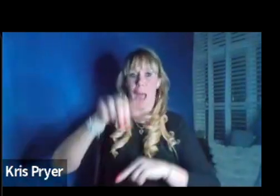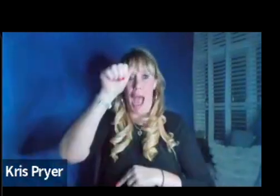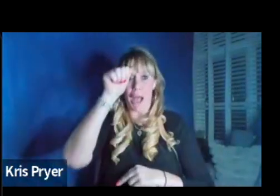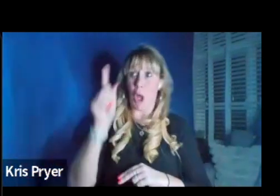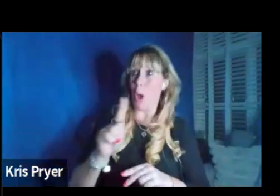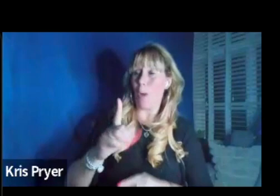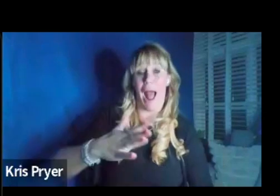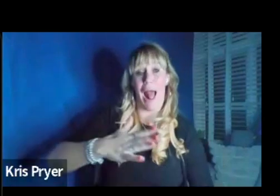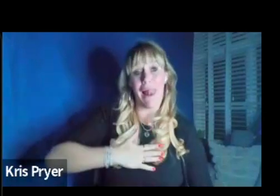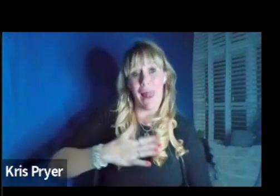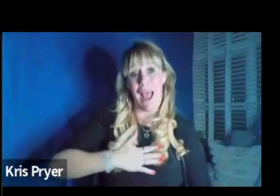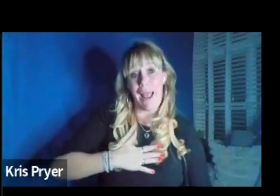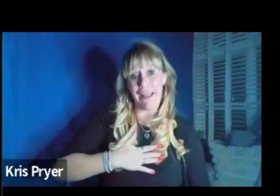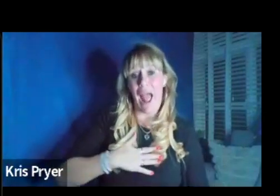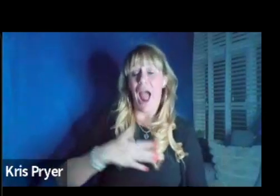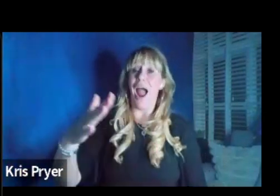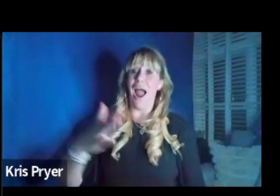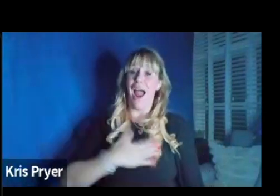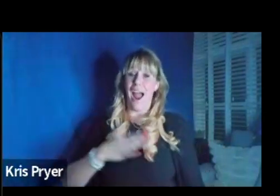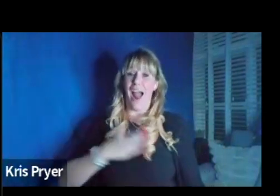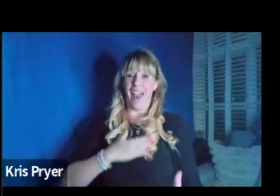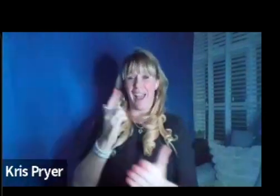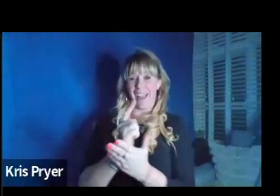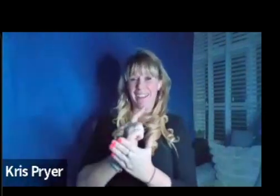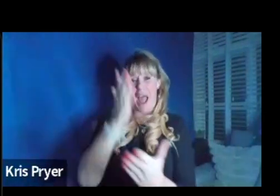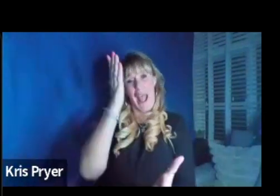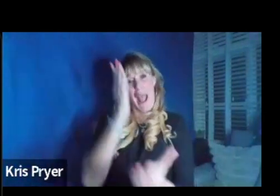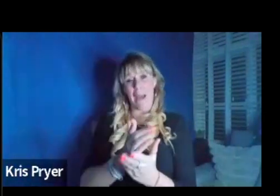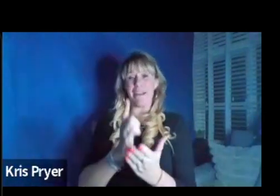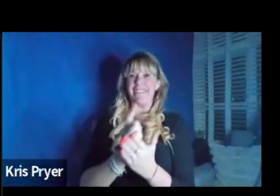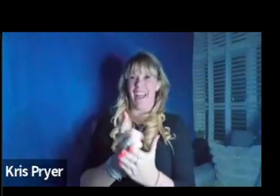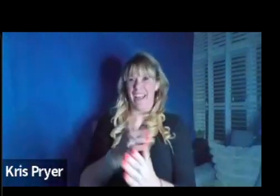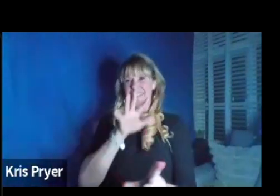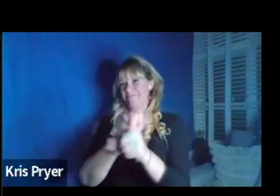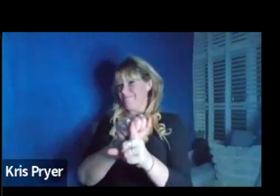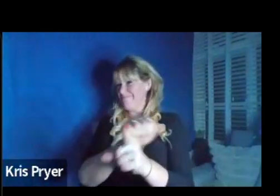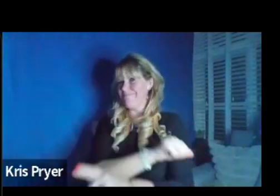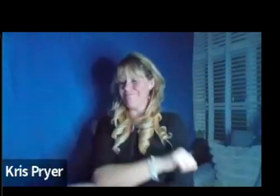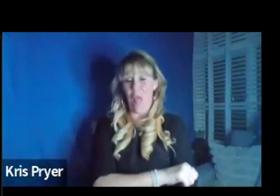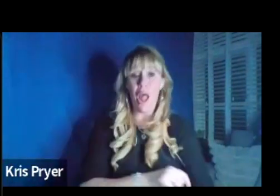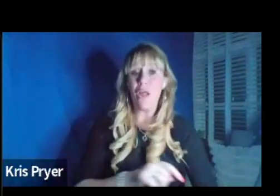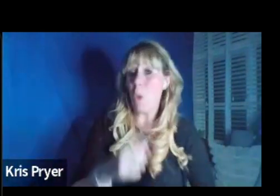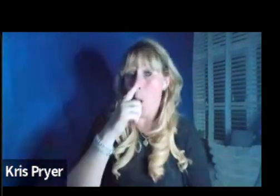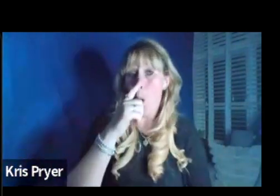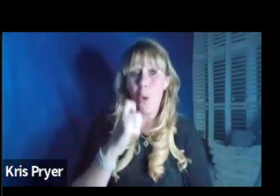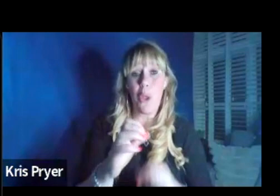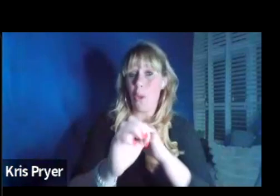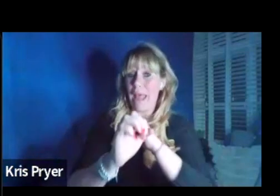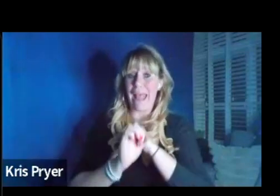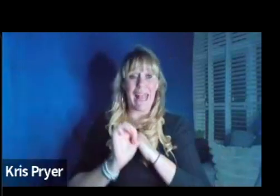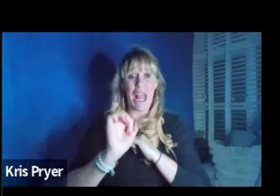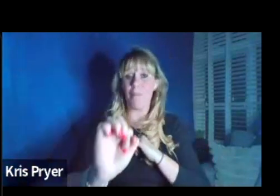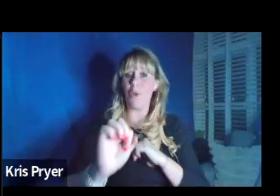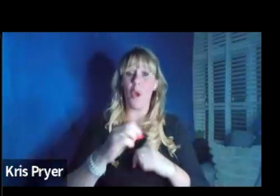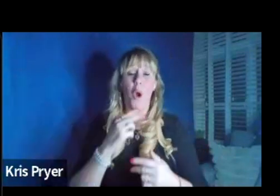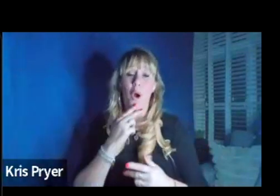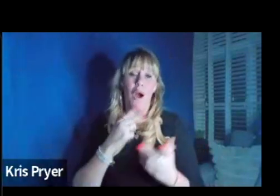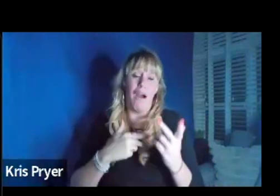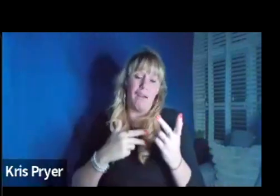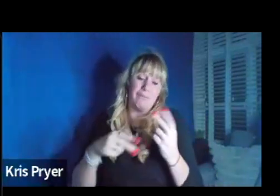I like a dyke to be a dyke So you can keep your fashions and your lesbian trends Give me a bikers jacket and a pair of DMS If a designer dyke said I made her heart melt